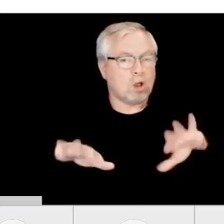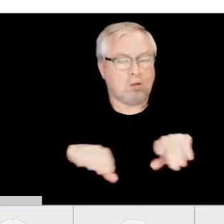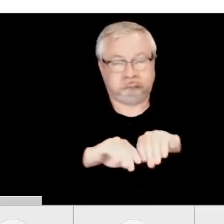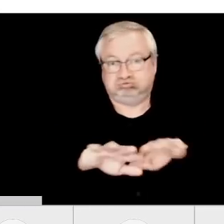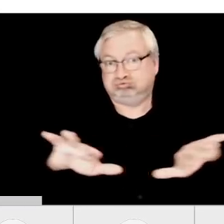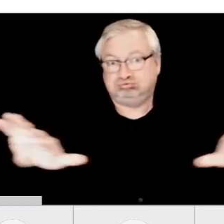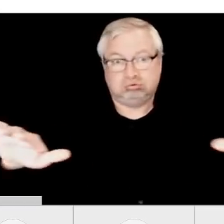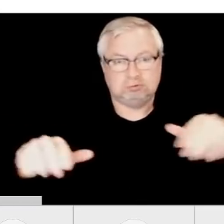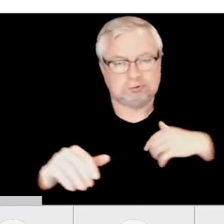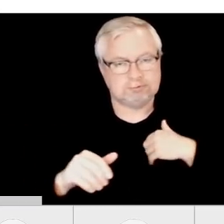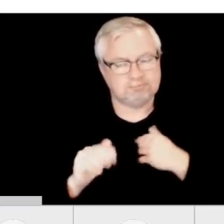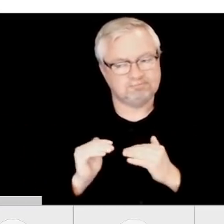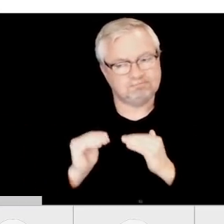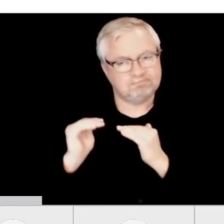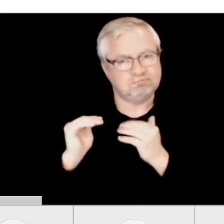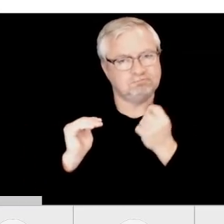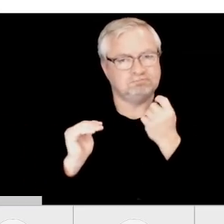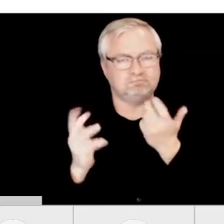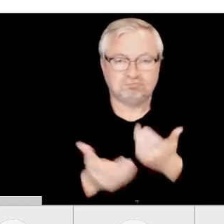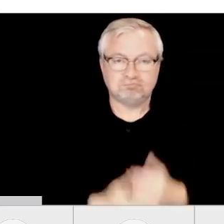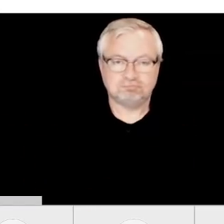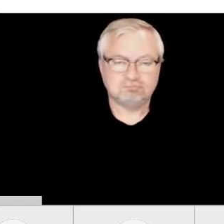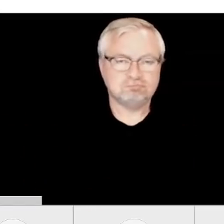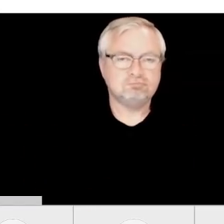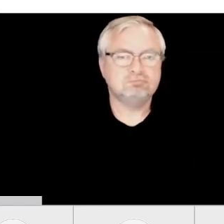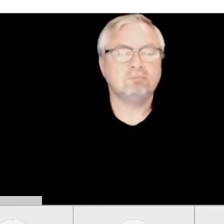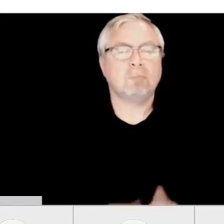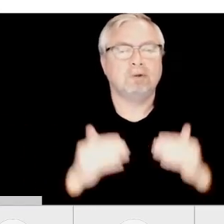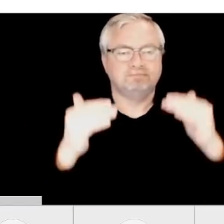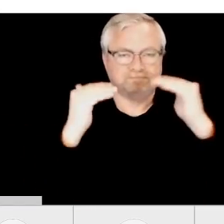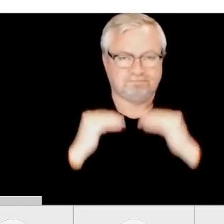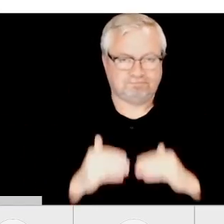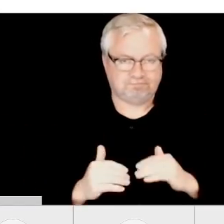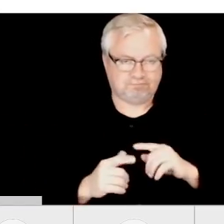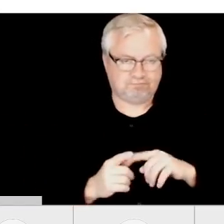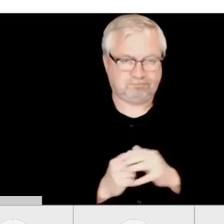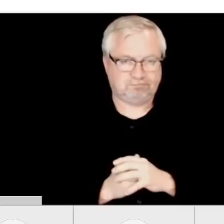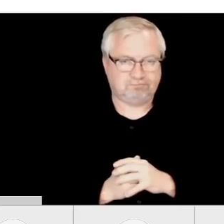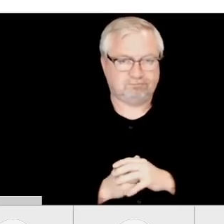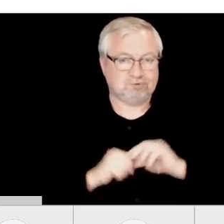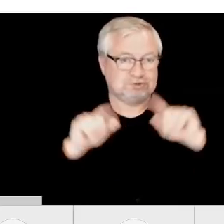Moving on to testing.